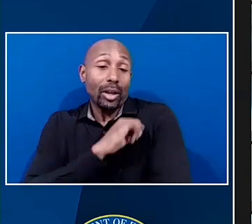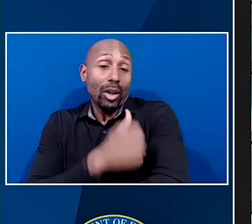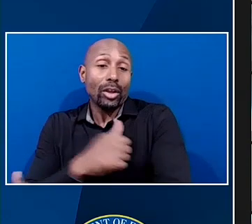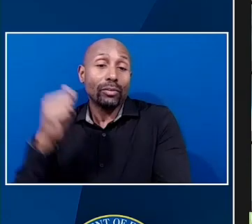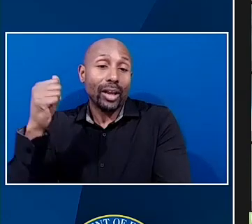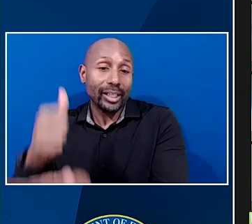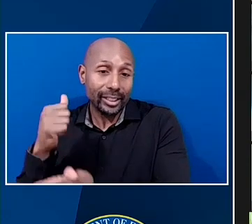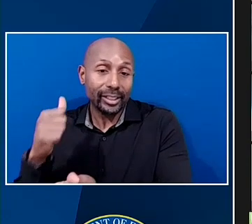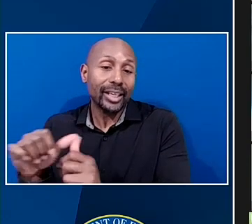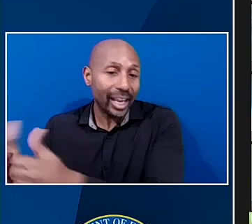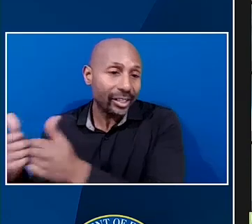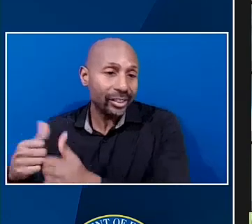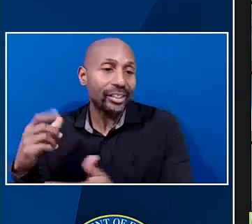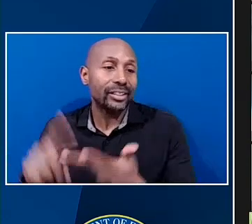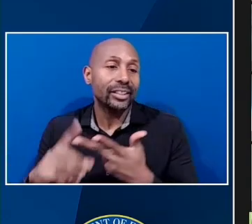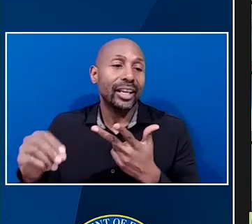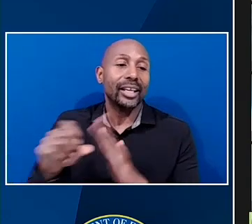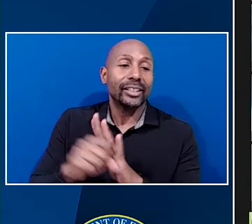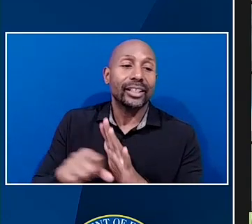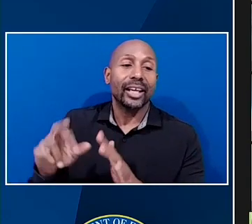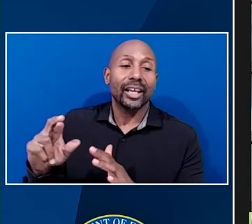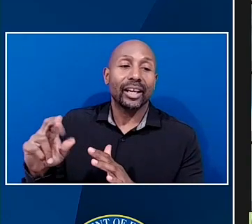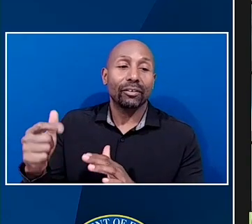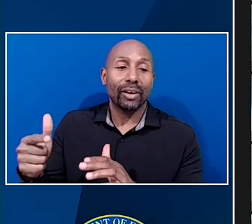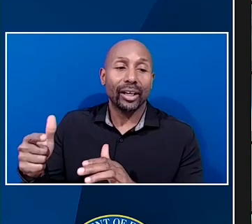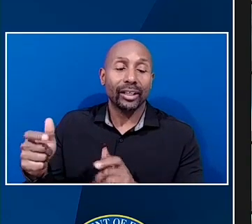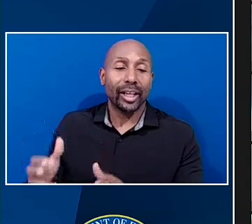Good morning. Good morning. And Rob Anderson.